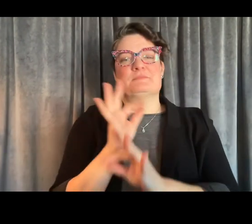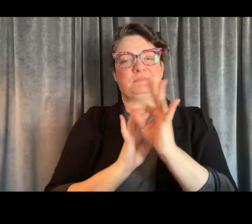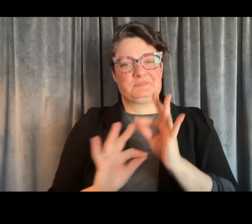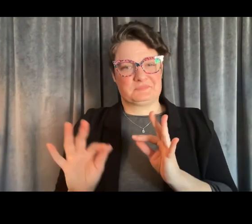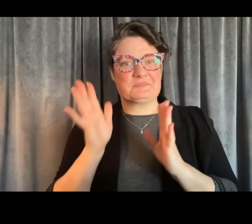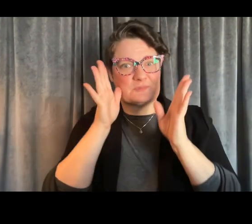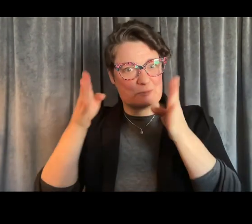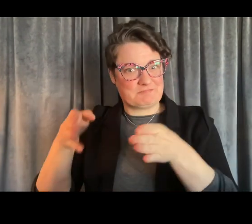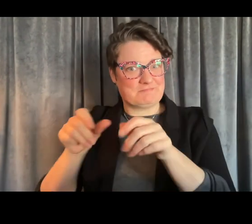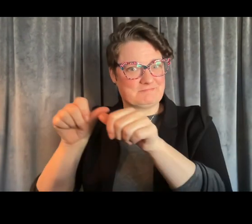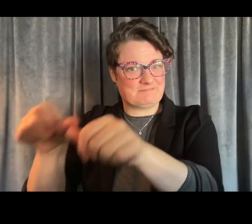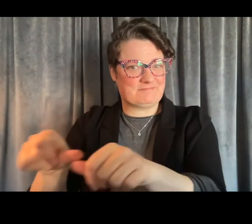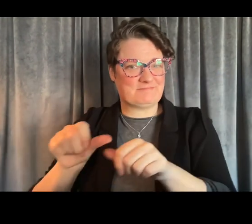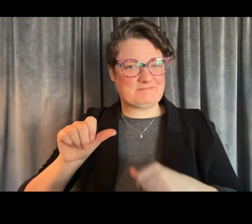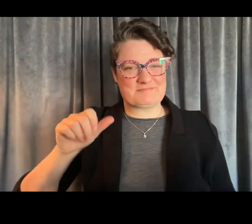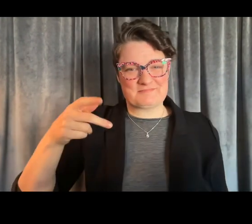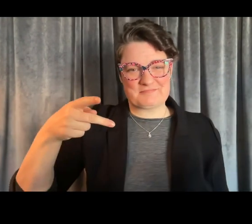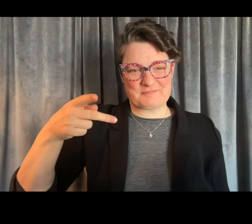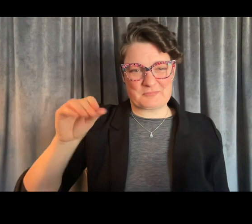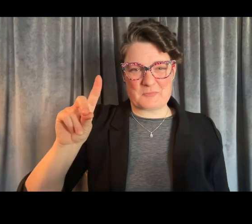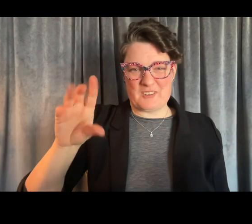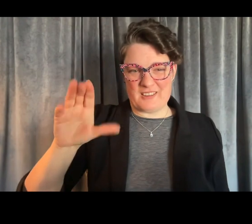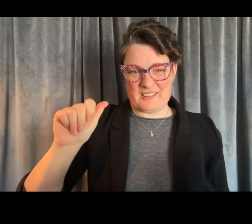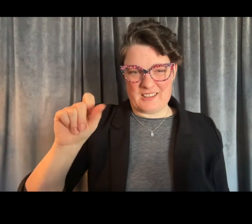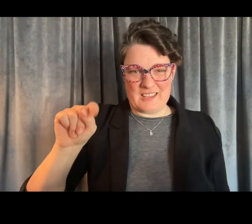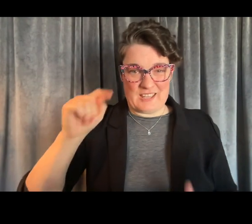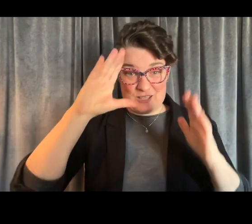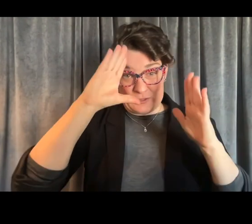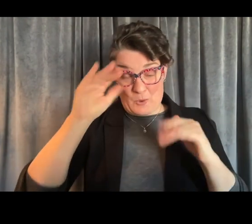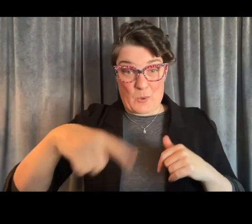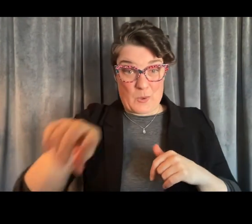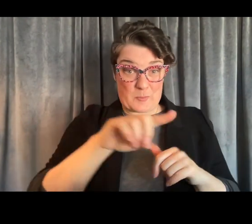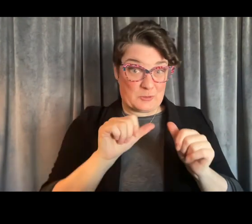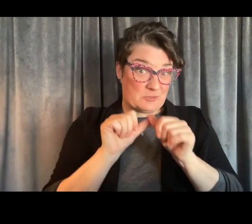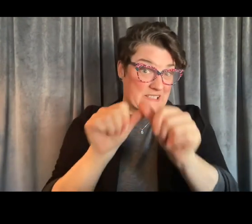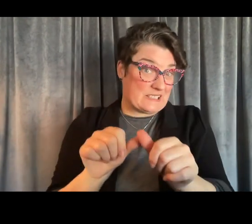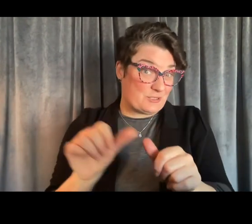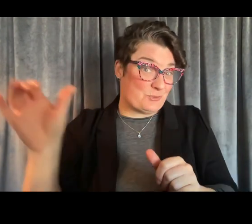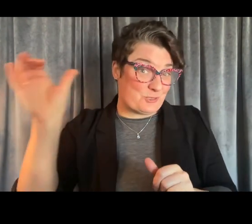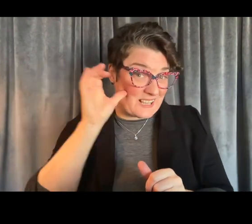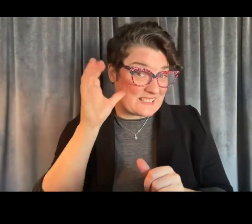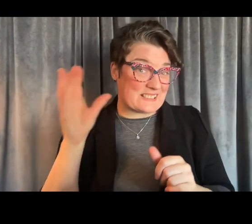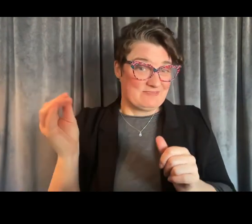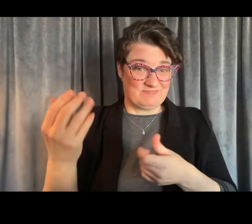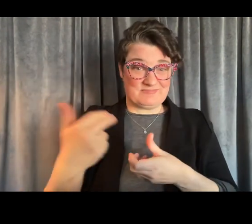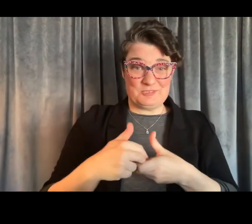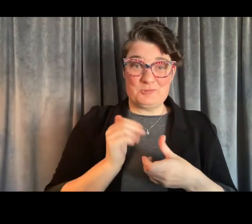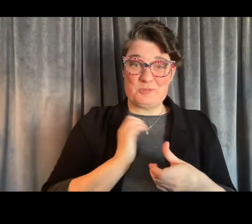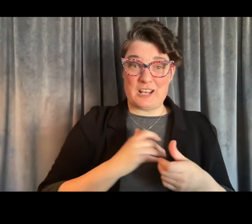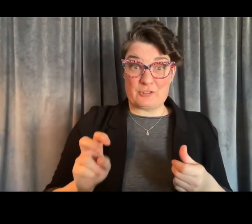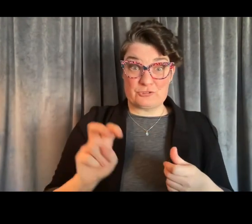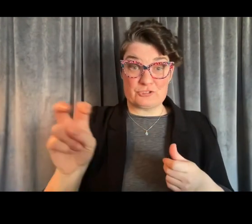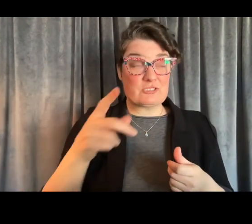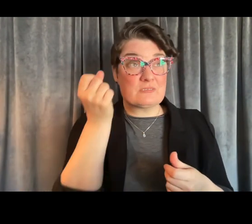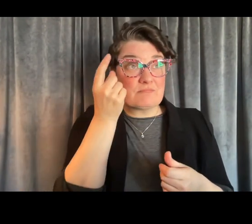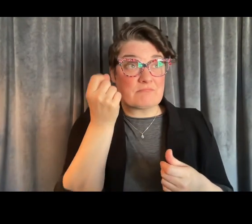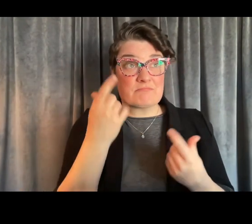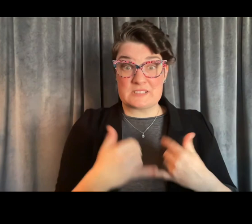So we hope you'll continue to listen and follow along with the journey, which will be completely relevant whether you have the planner or not.